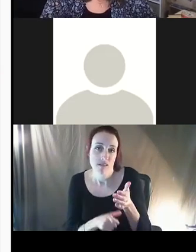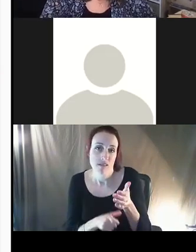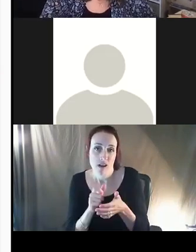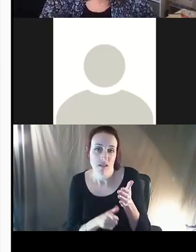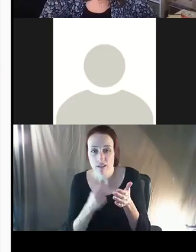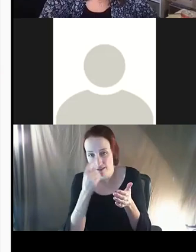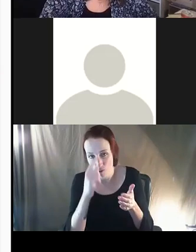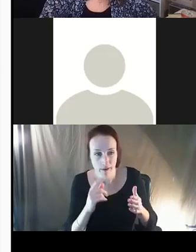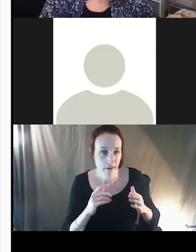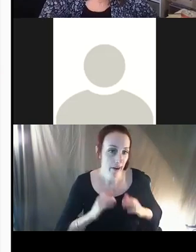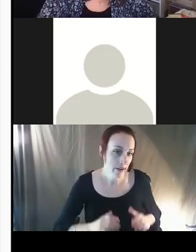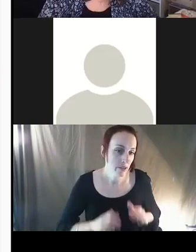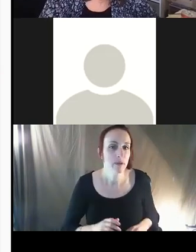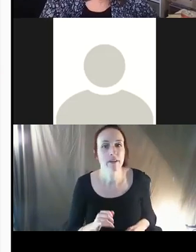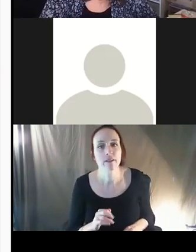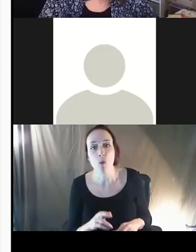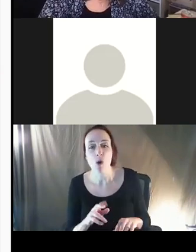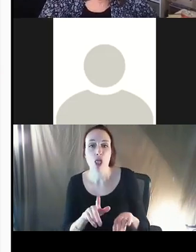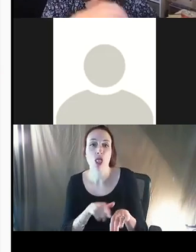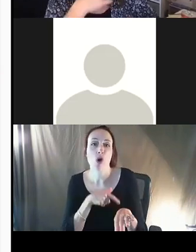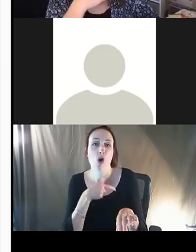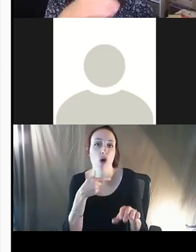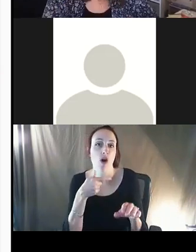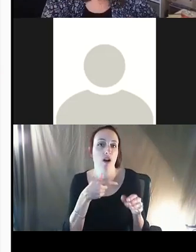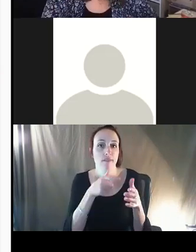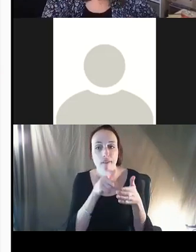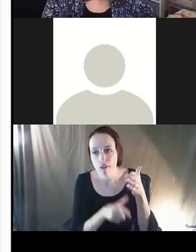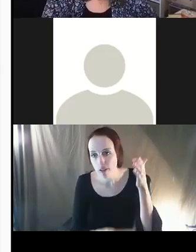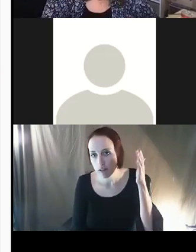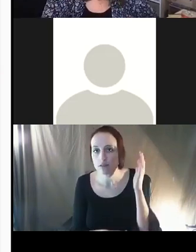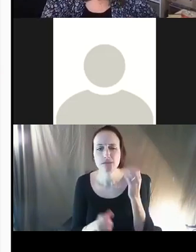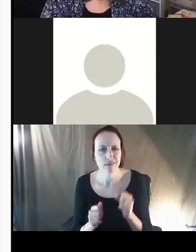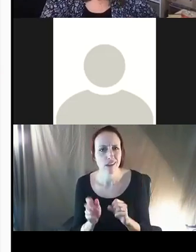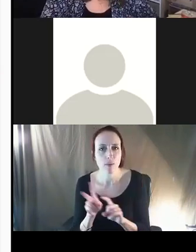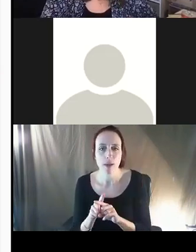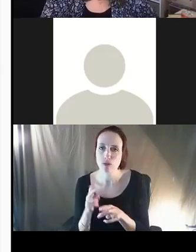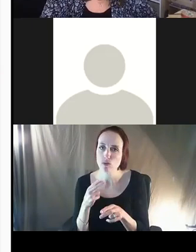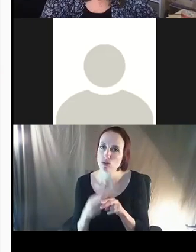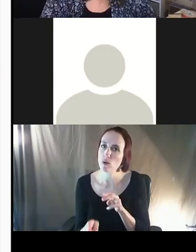of text. It does apply to short communications as well.